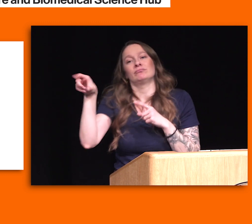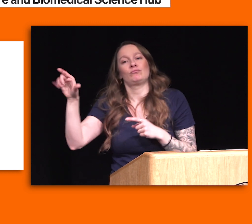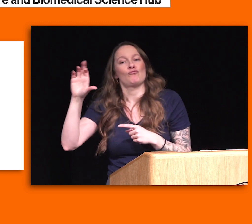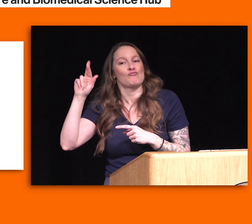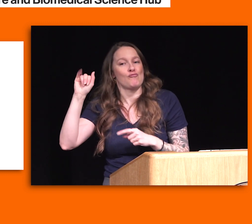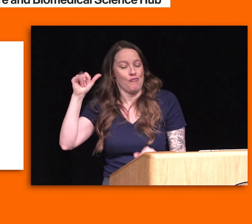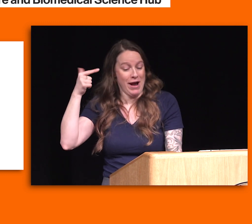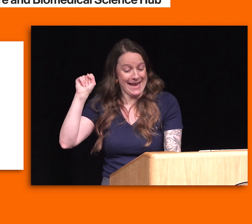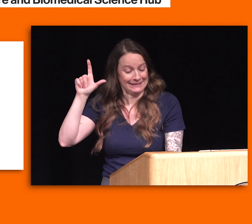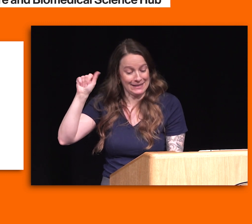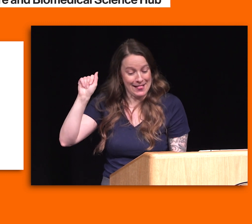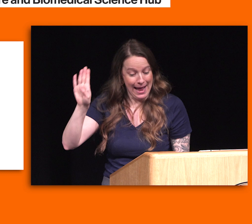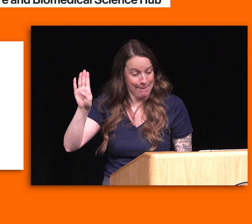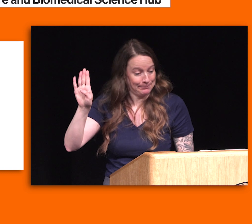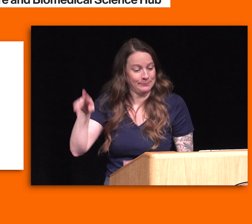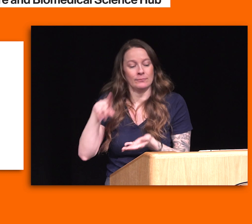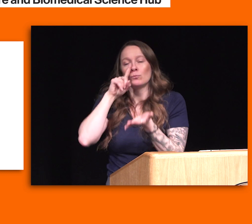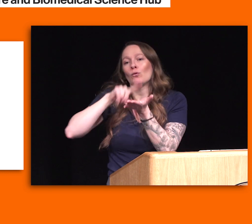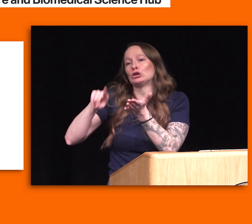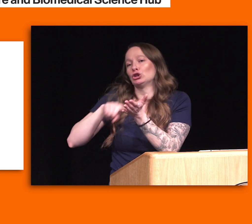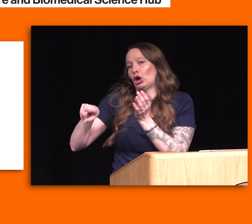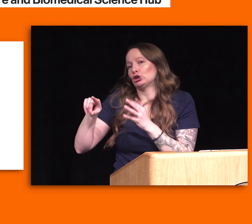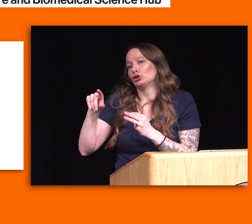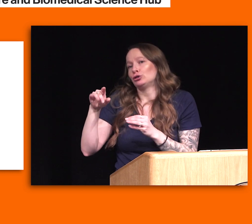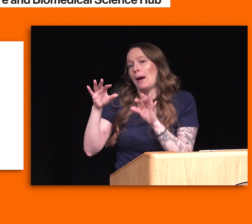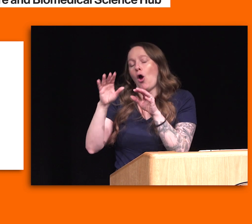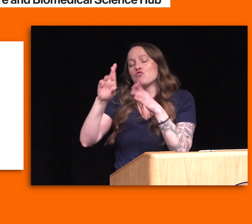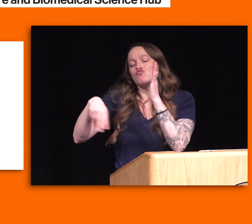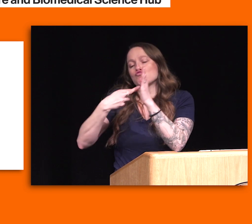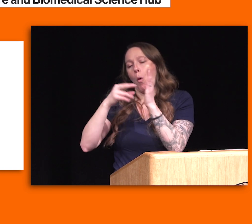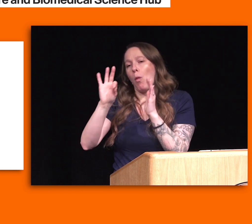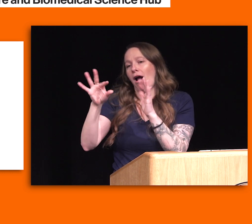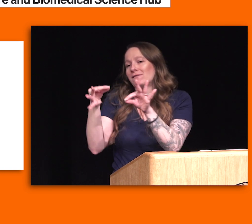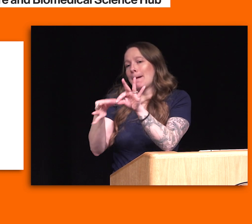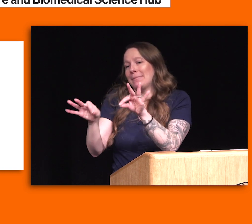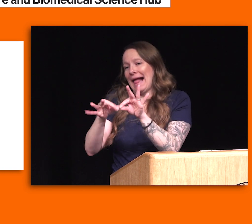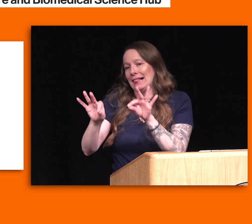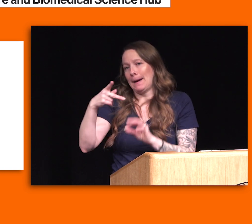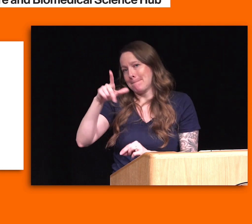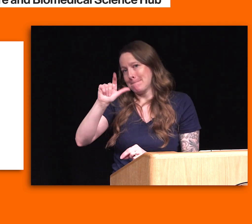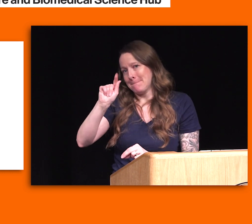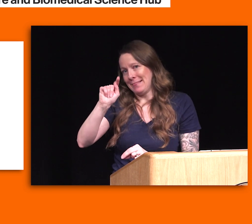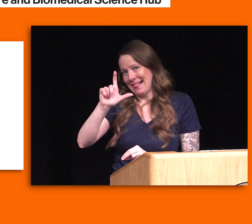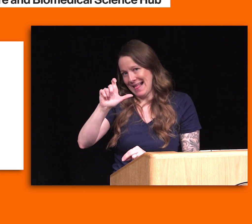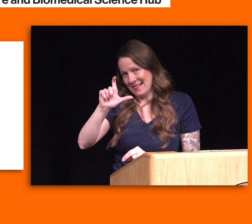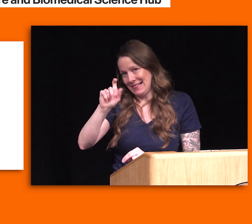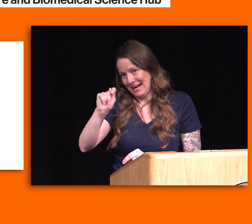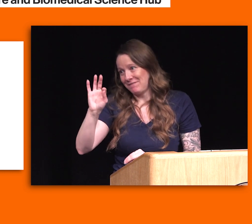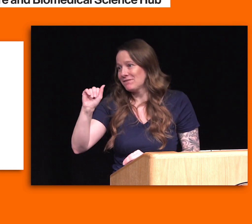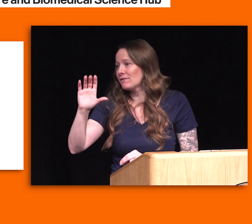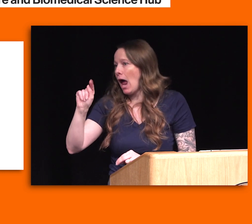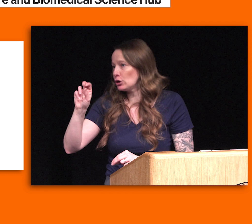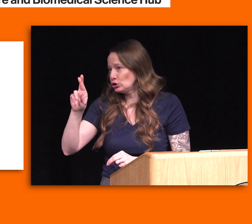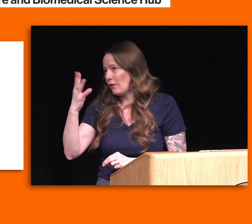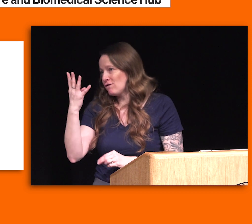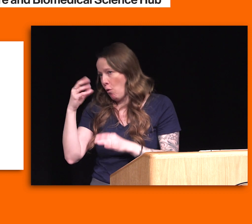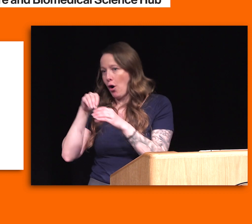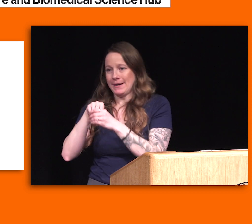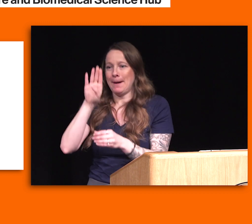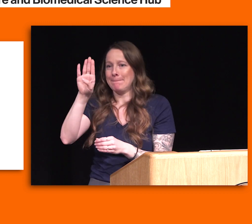I worked with her for a year, and then I worked in Dr. Craig Morrell's lab, and we were studying the role of platelet factor 4